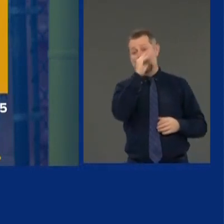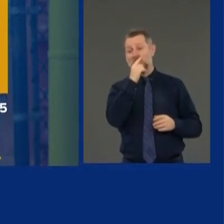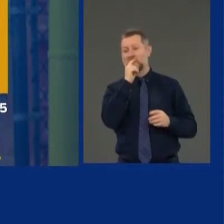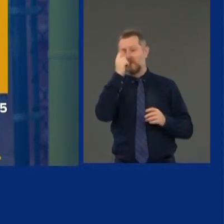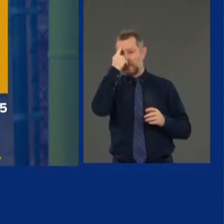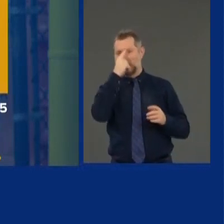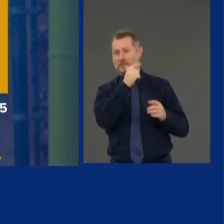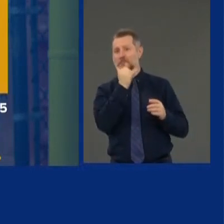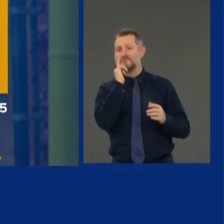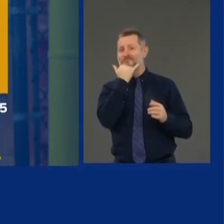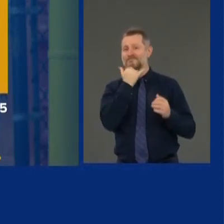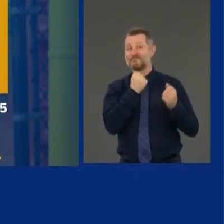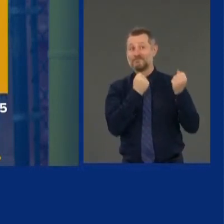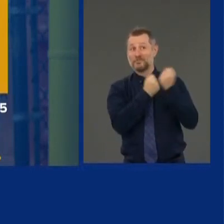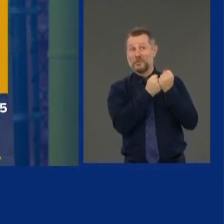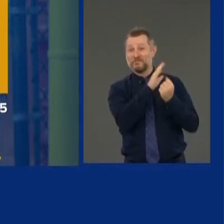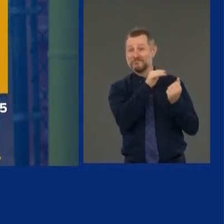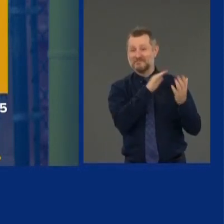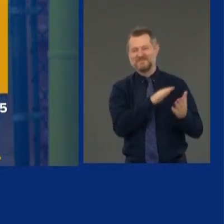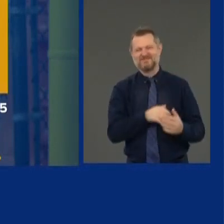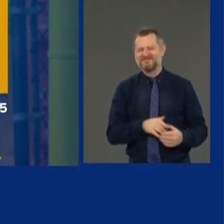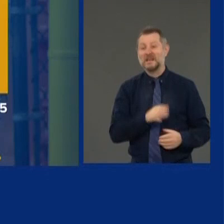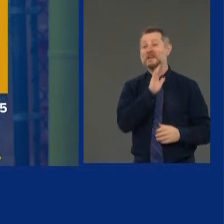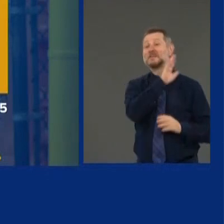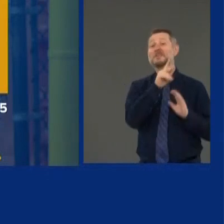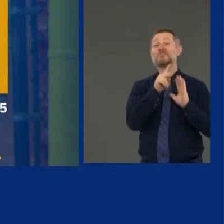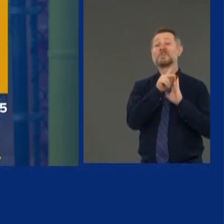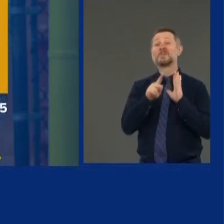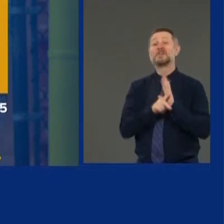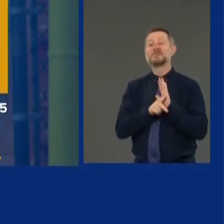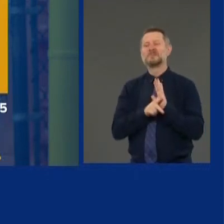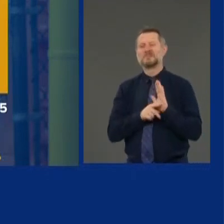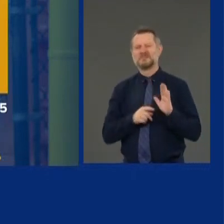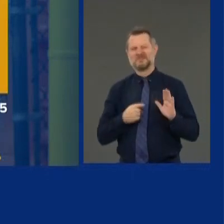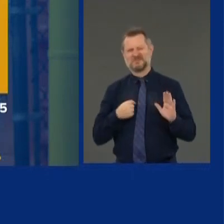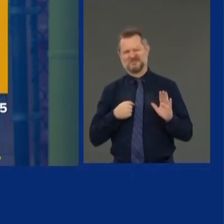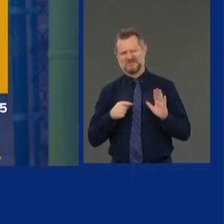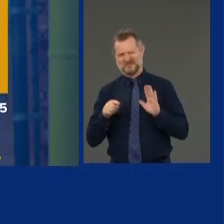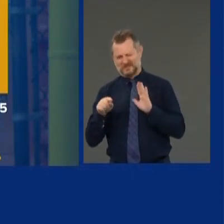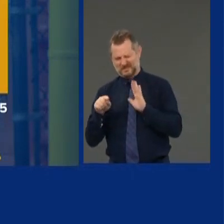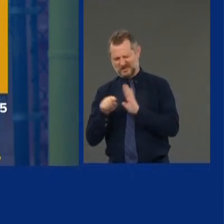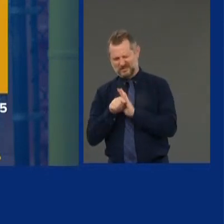THE FEDERAL GOVERNMENT IS MAKING